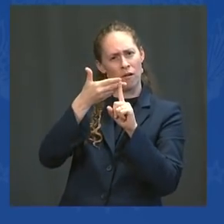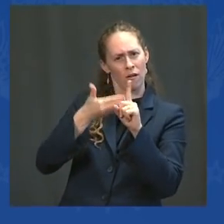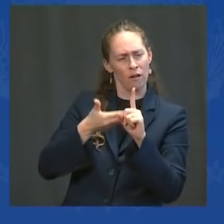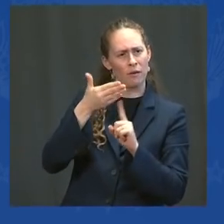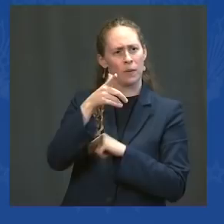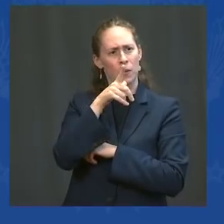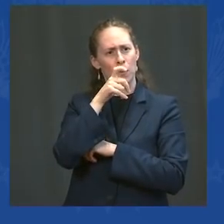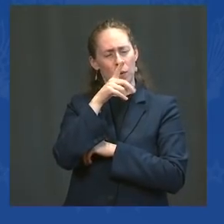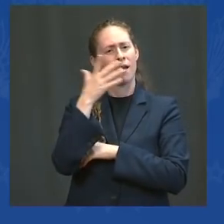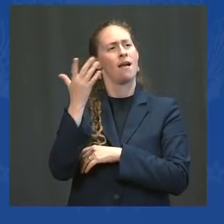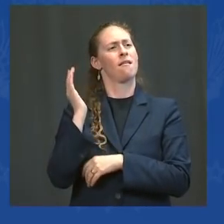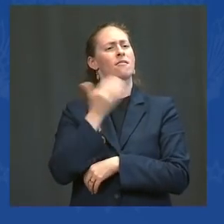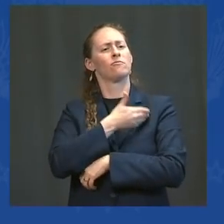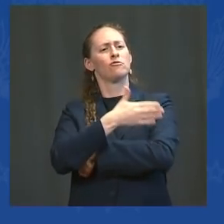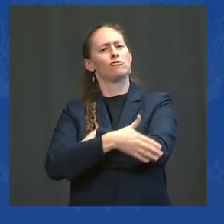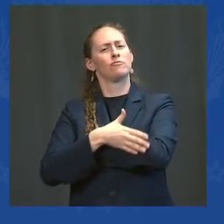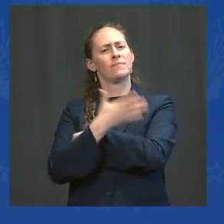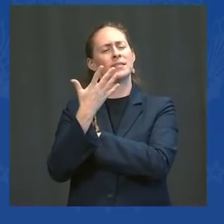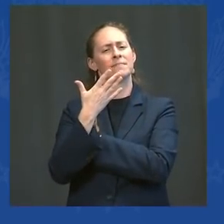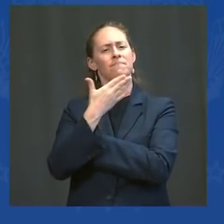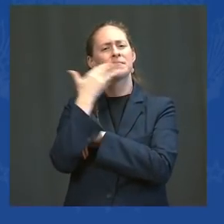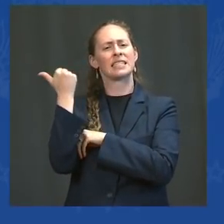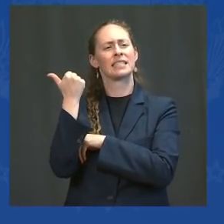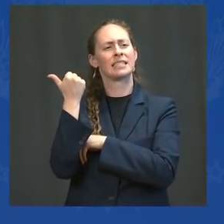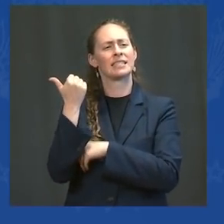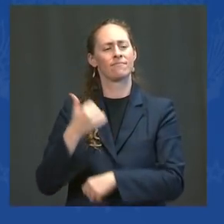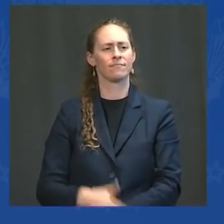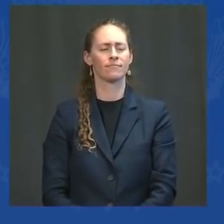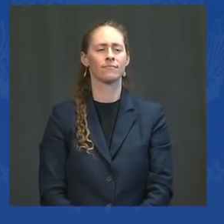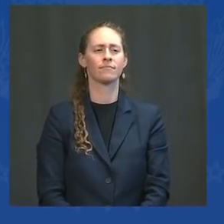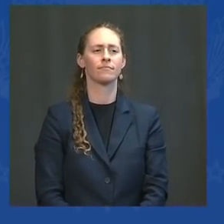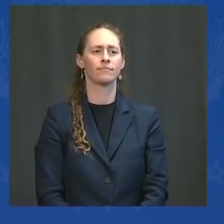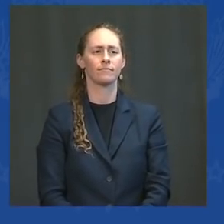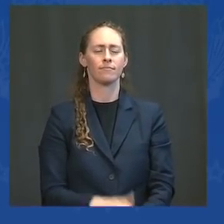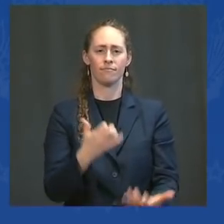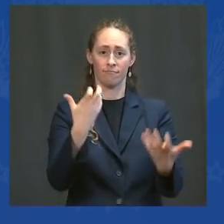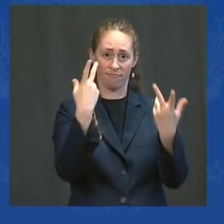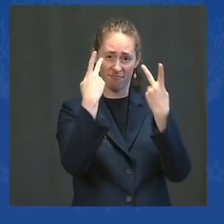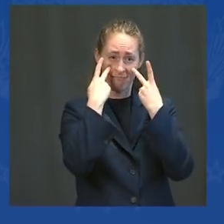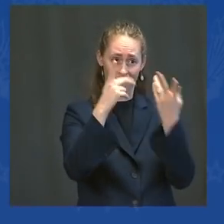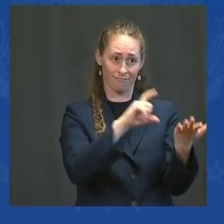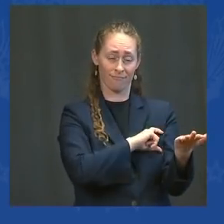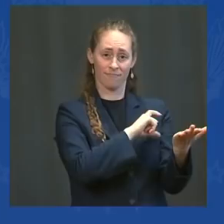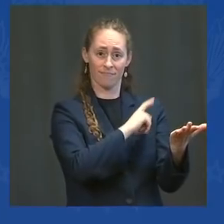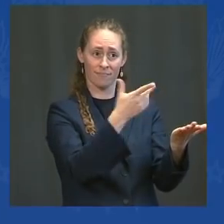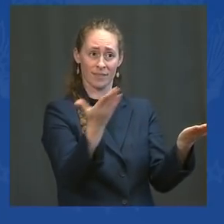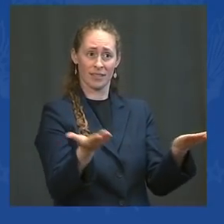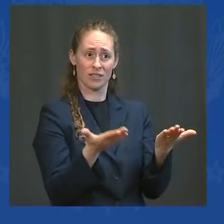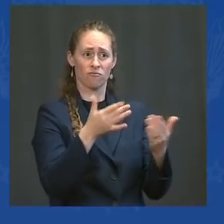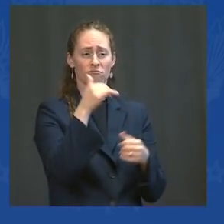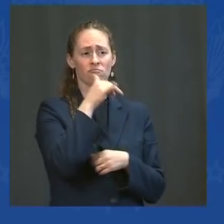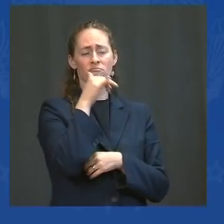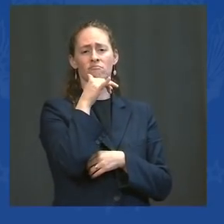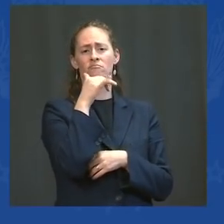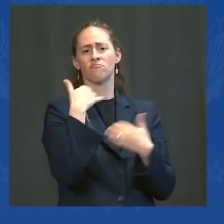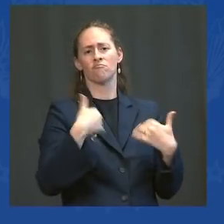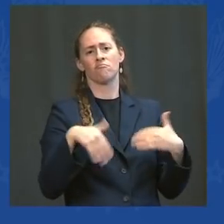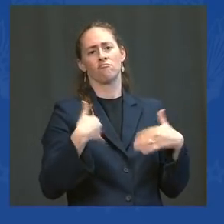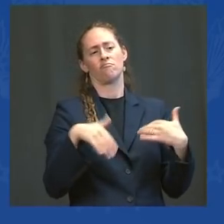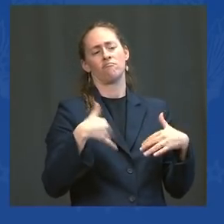as we see in the law enforcement officers who are here today -- the best of our nation. The Congressional Gold Medal awards today